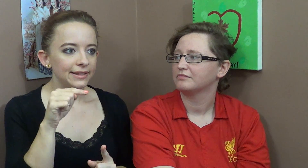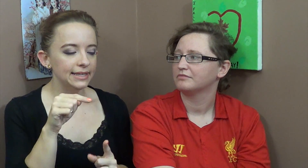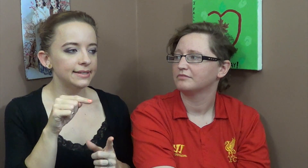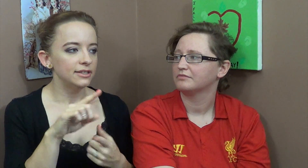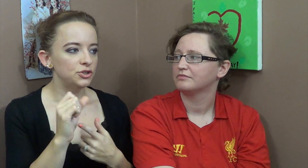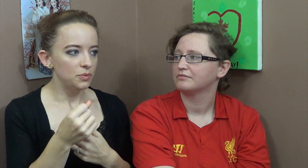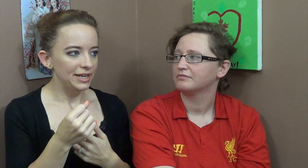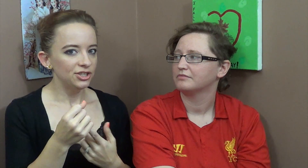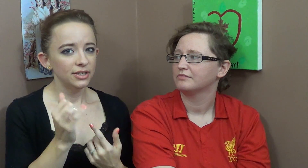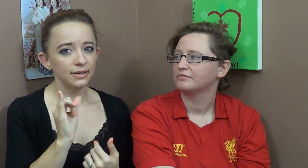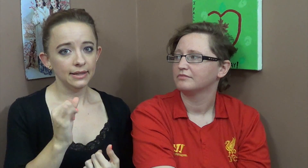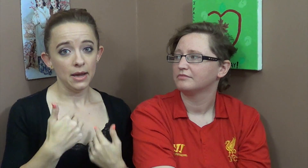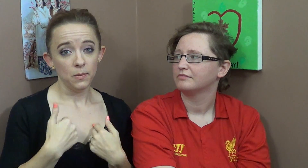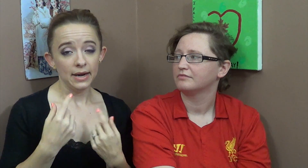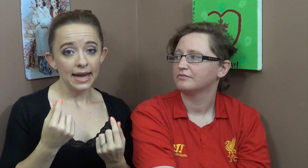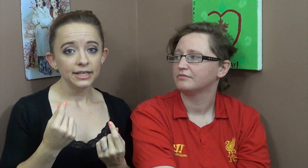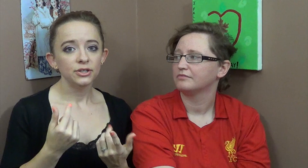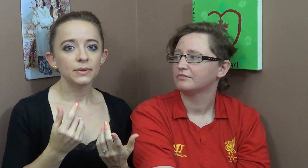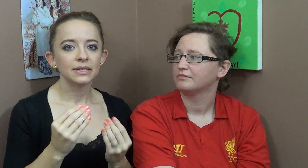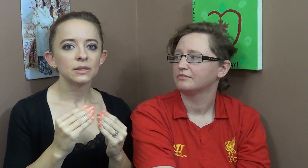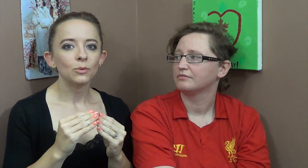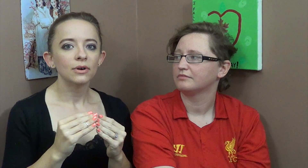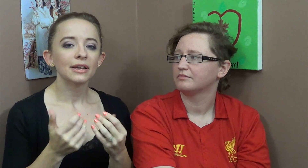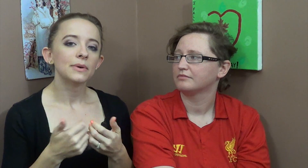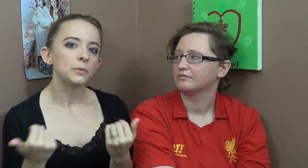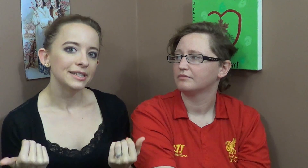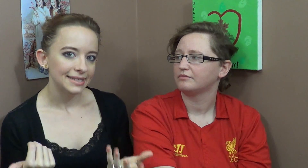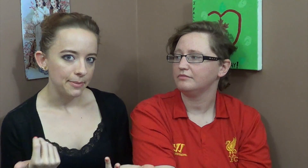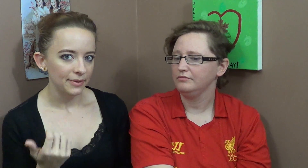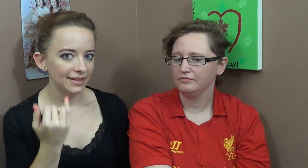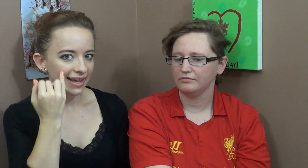for this situation like what I do is it's more when we're